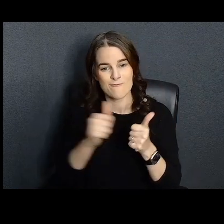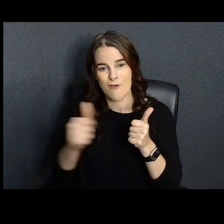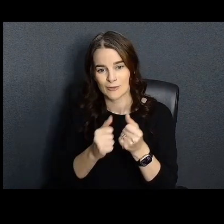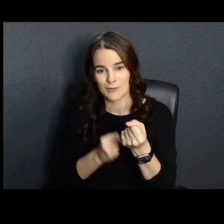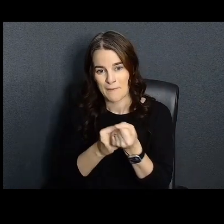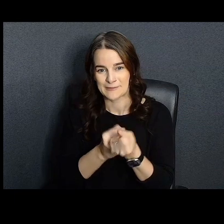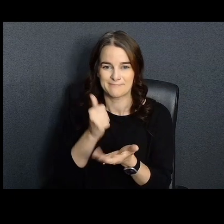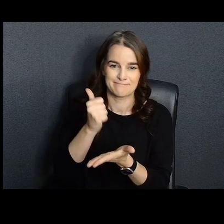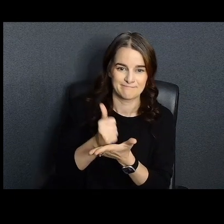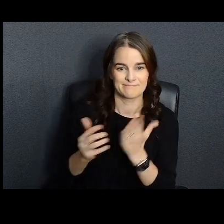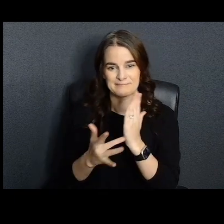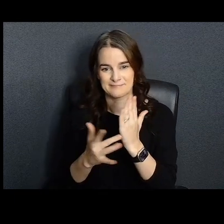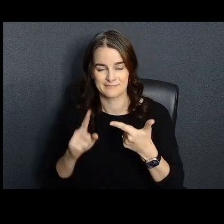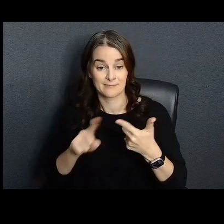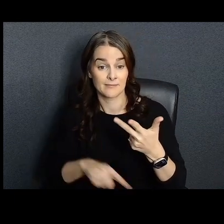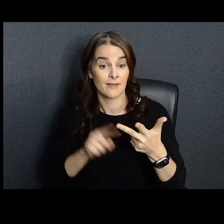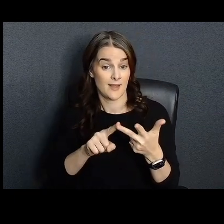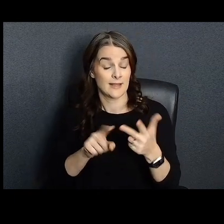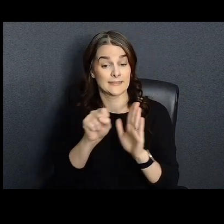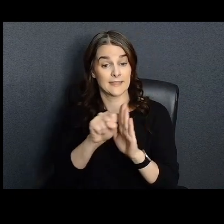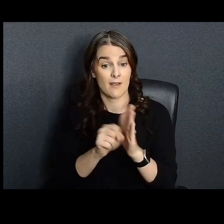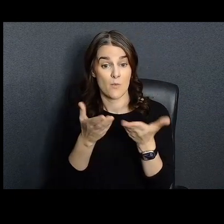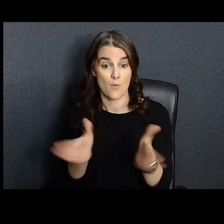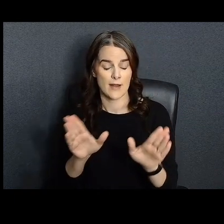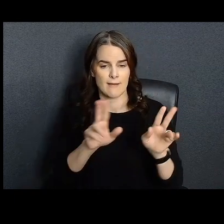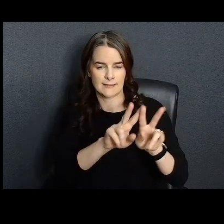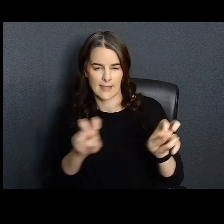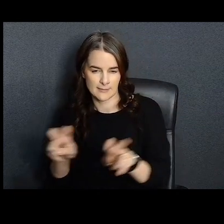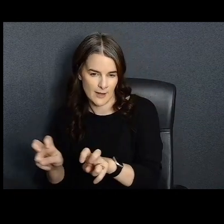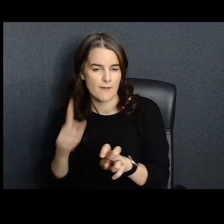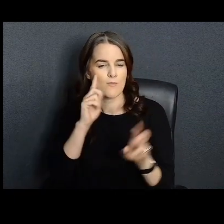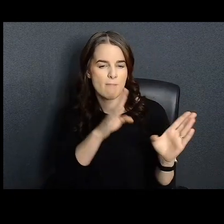and assistive tech, statewide assessment to plan and benchmark